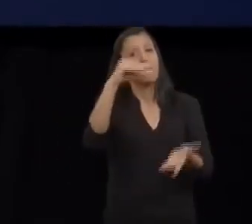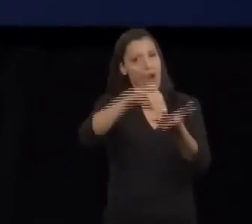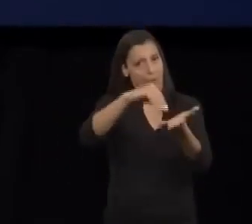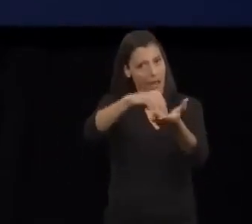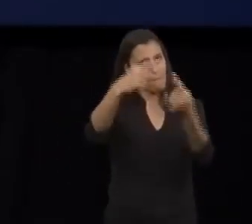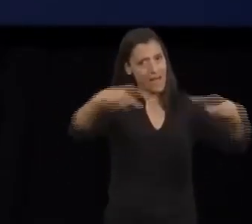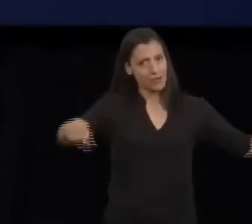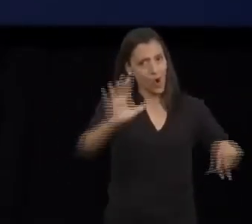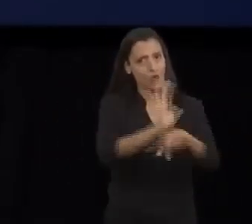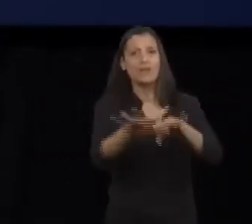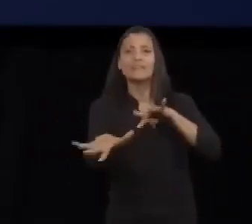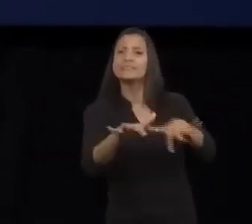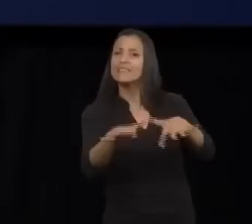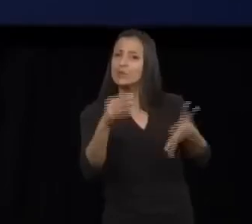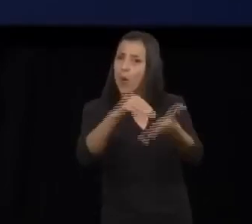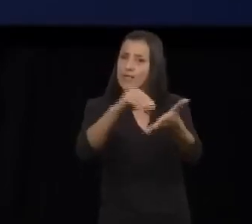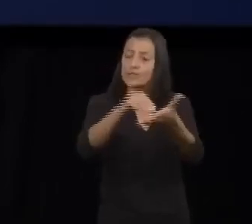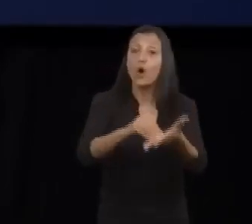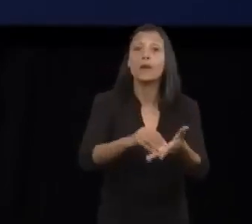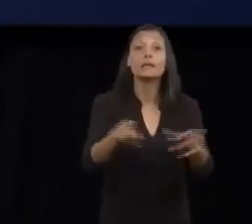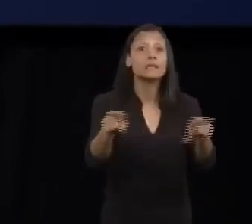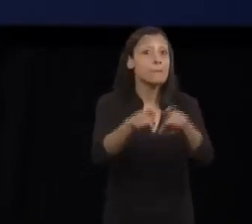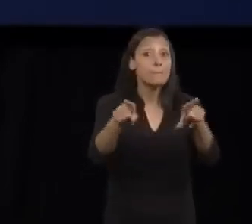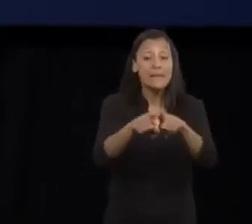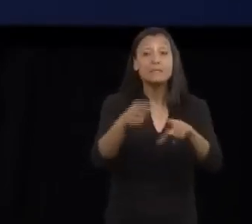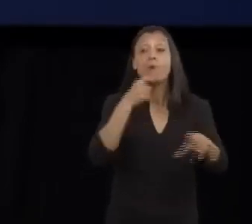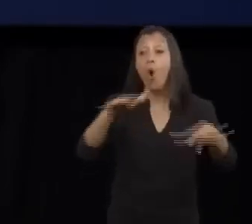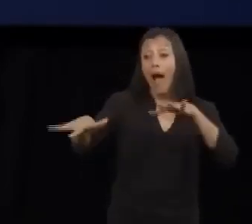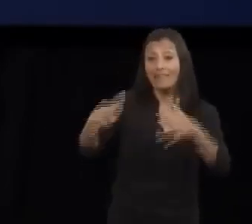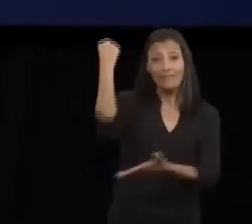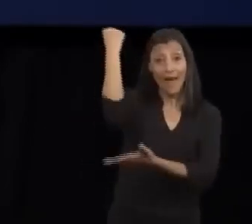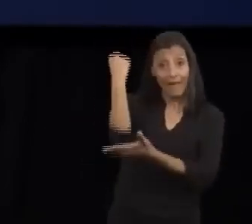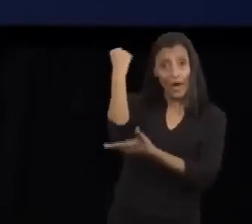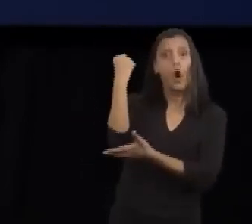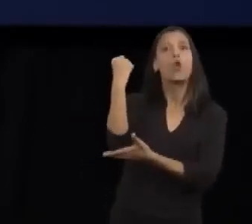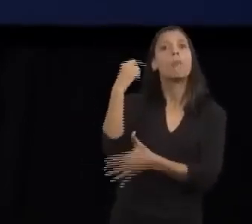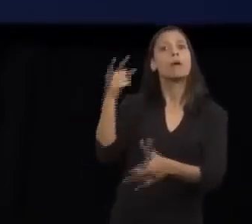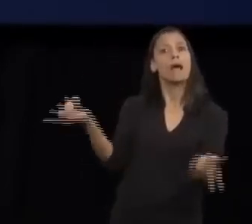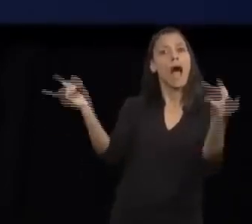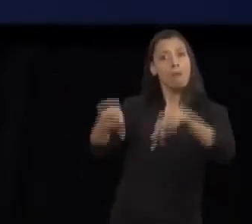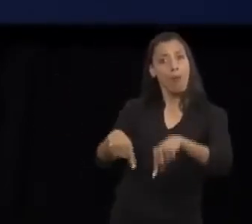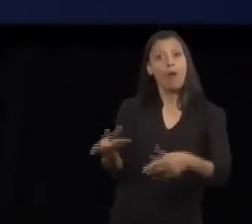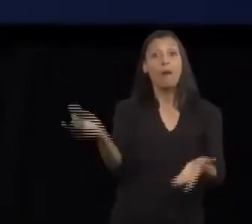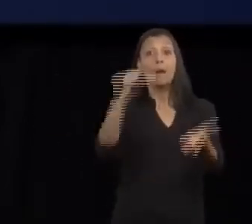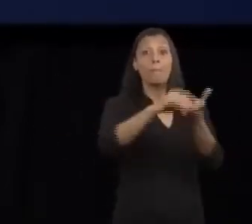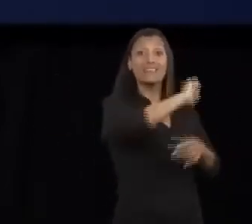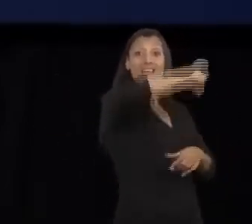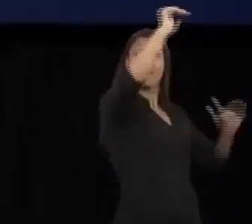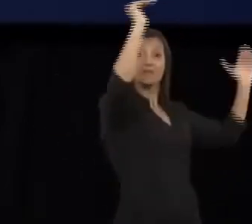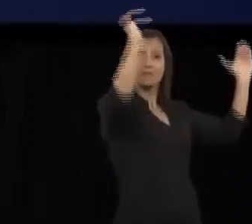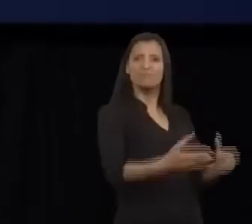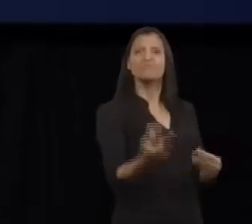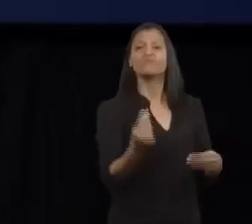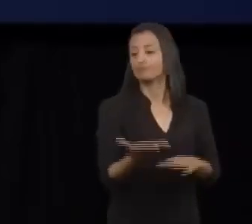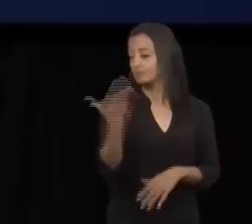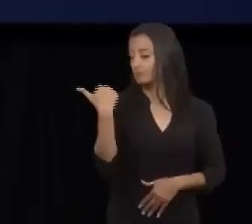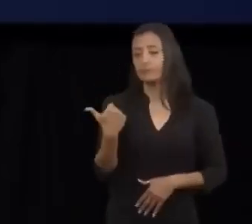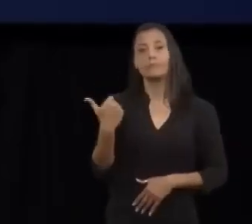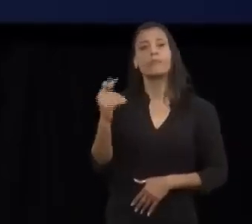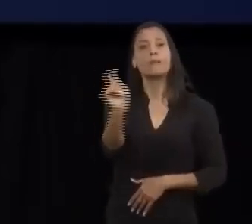That strong recovery from the activity and the fall in inflation made that since the month of April last year